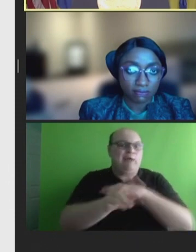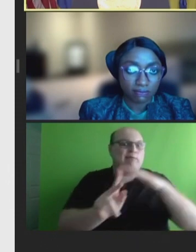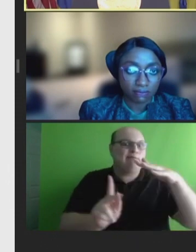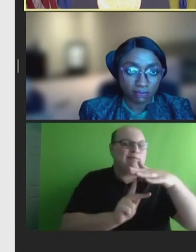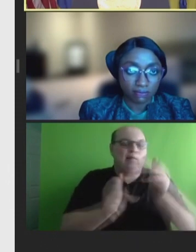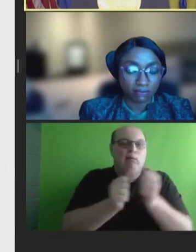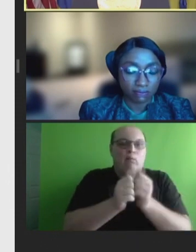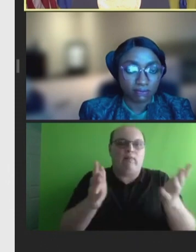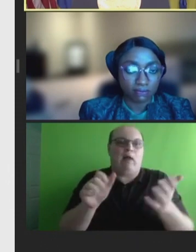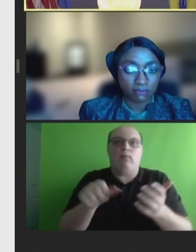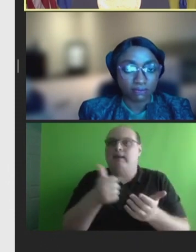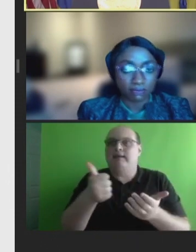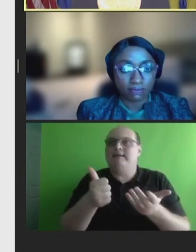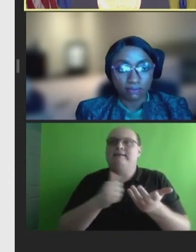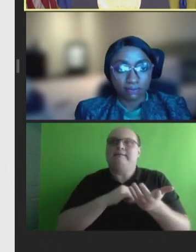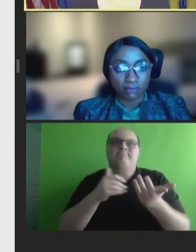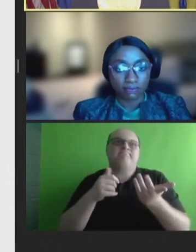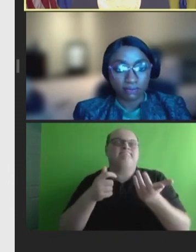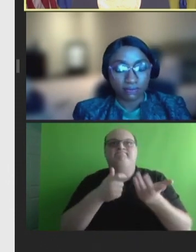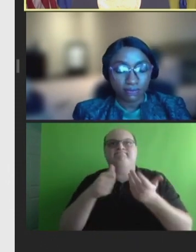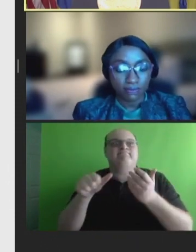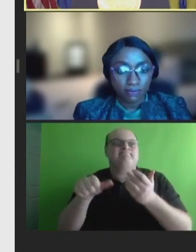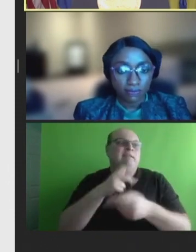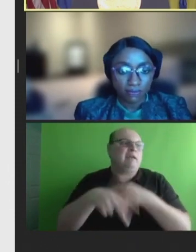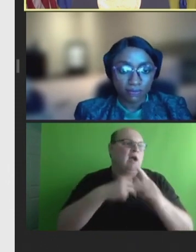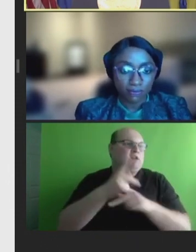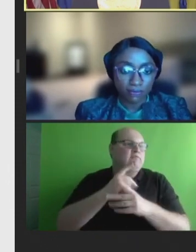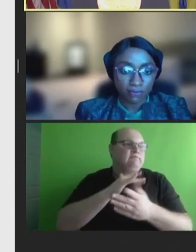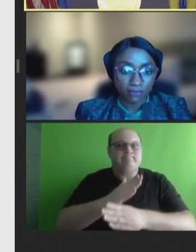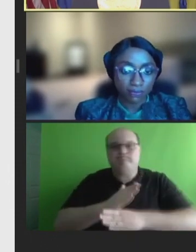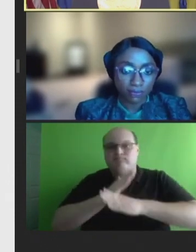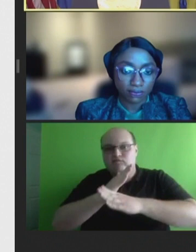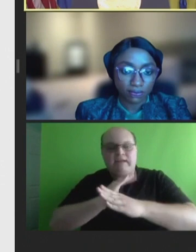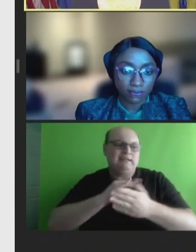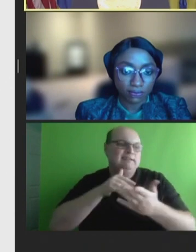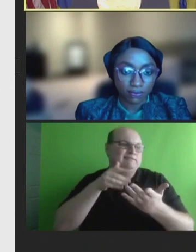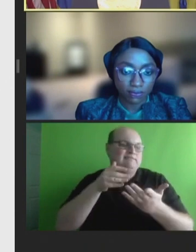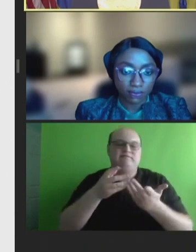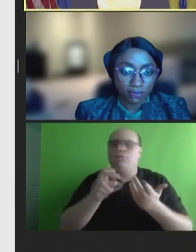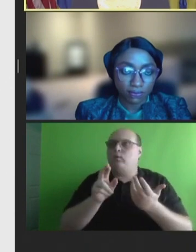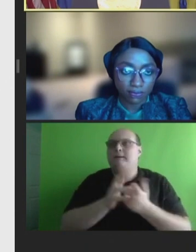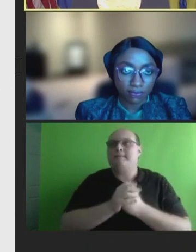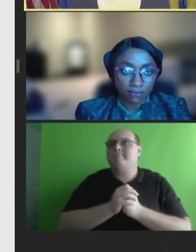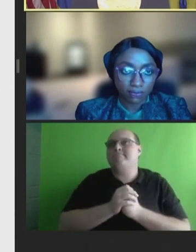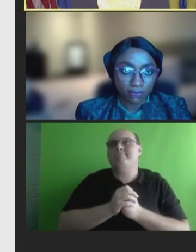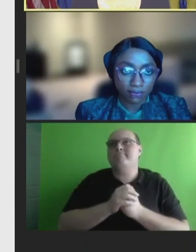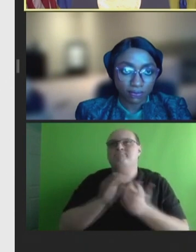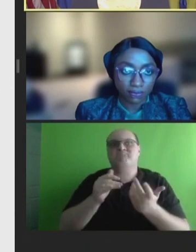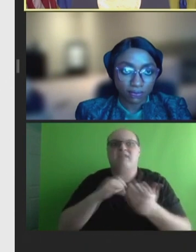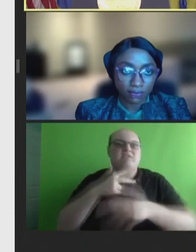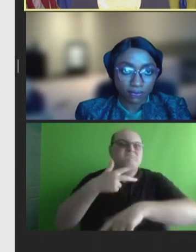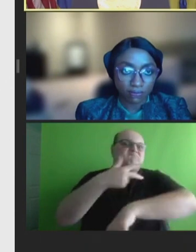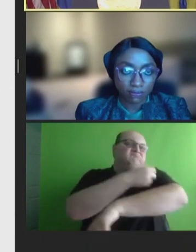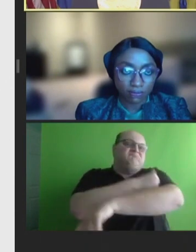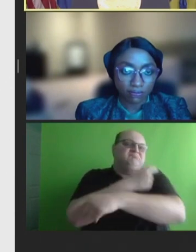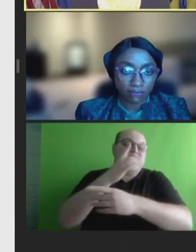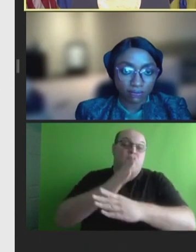without that, you know, preventative -- vaccination for vaccine preventable diseases.